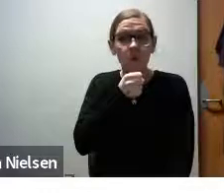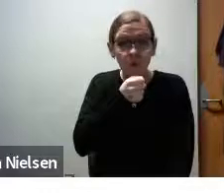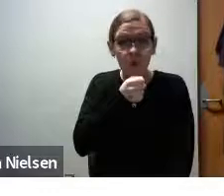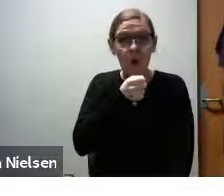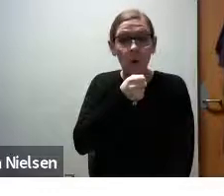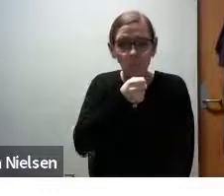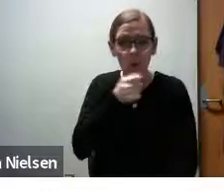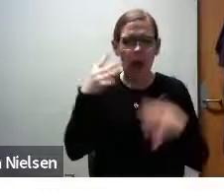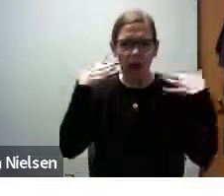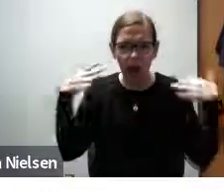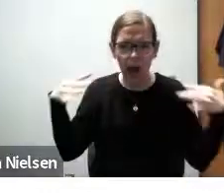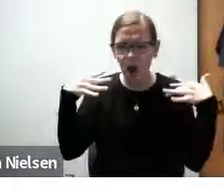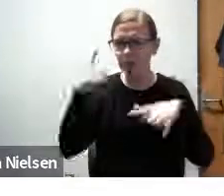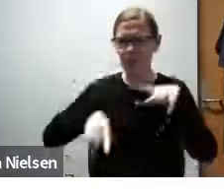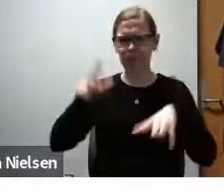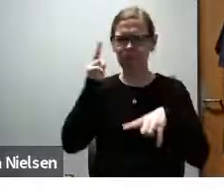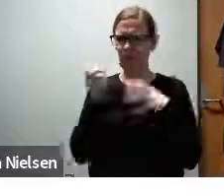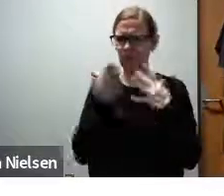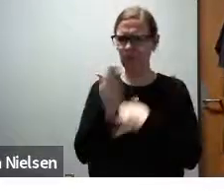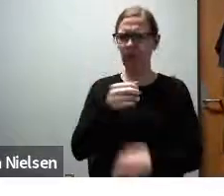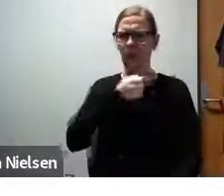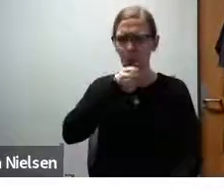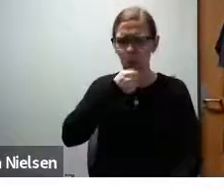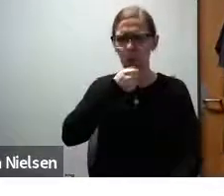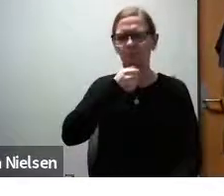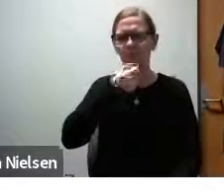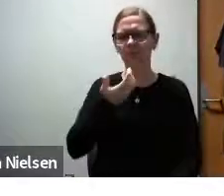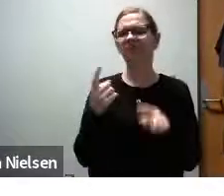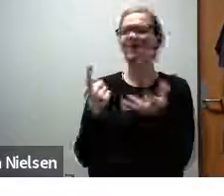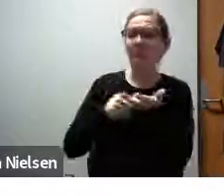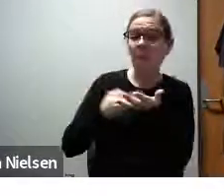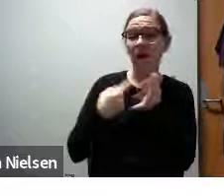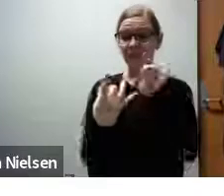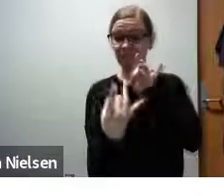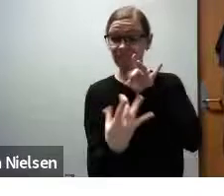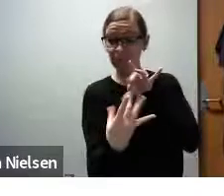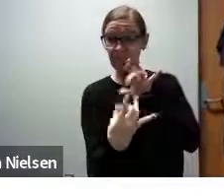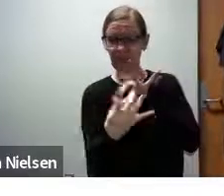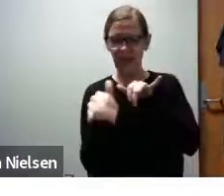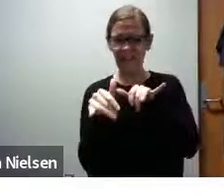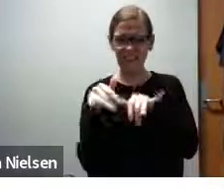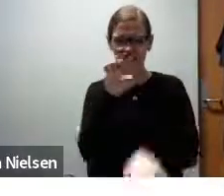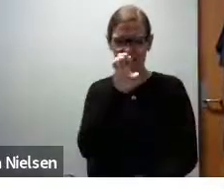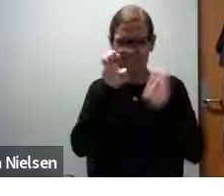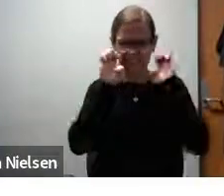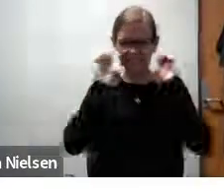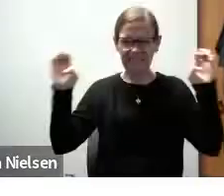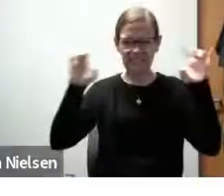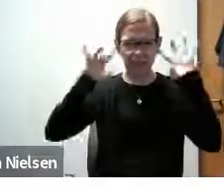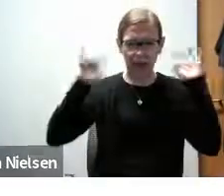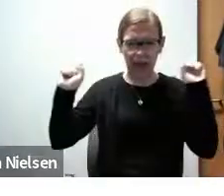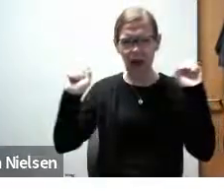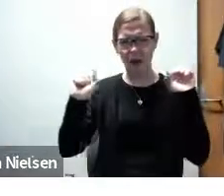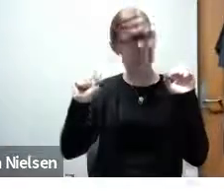Or there's, you know, a lot of that sometimes we get feedback and it so screeching noise. You can uncheck this box.